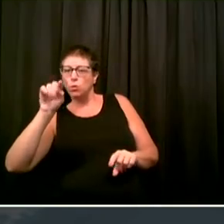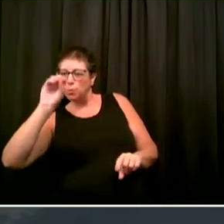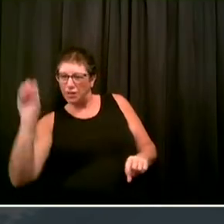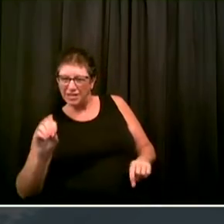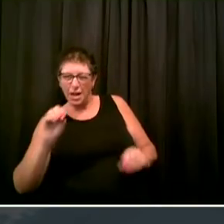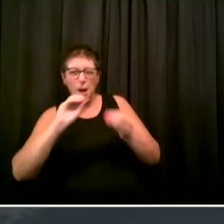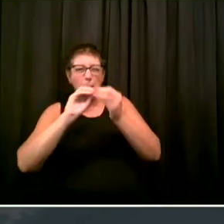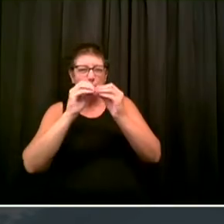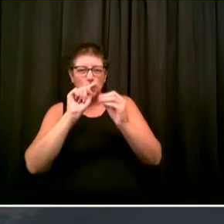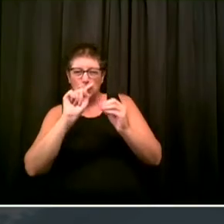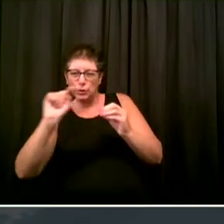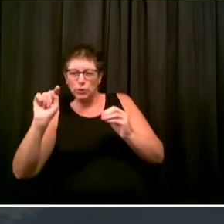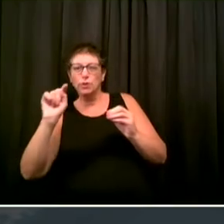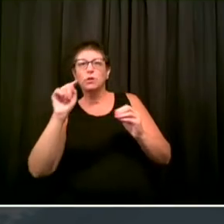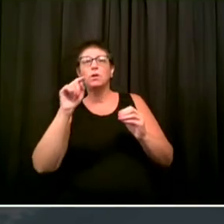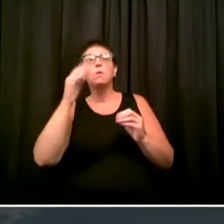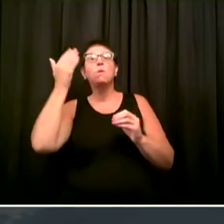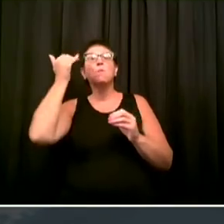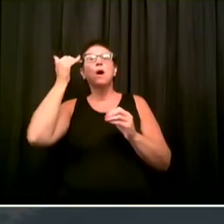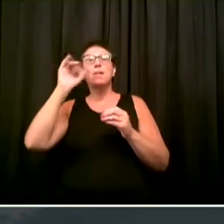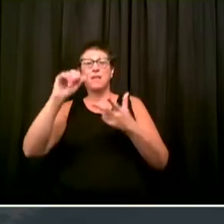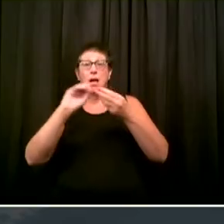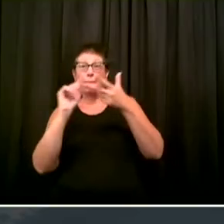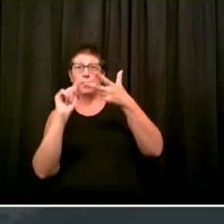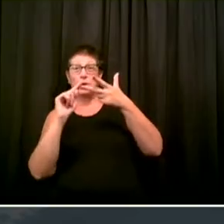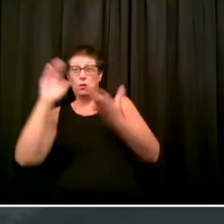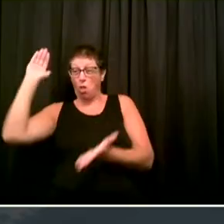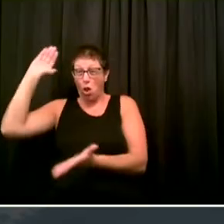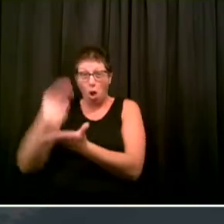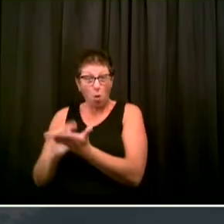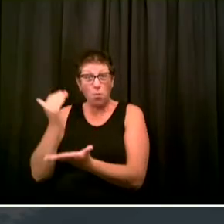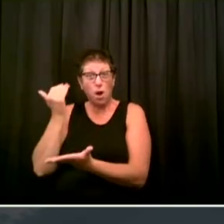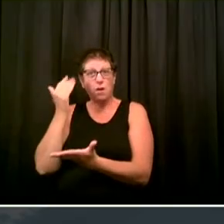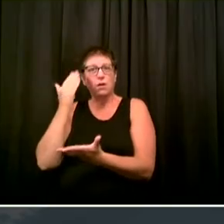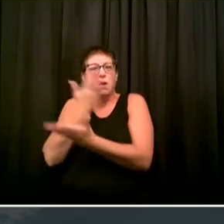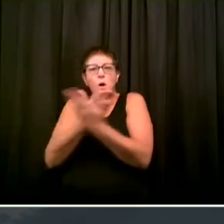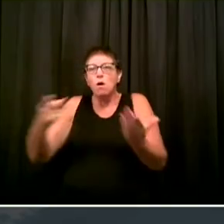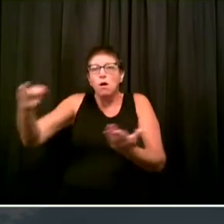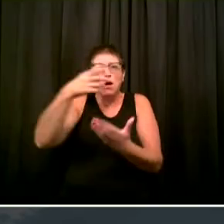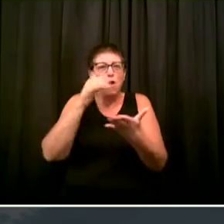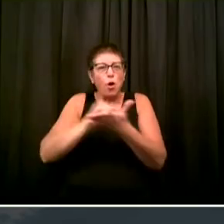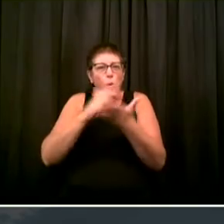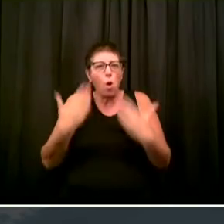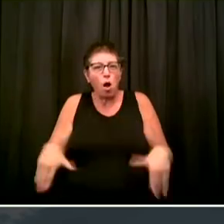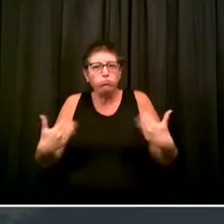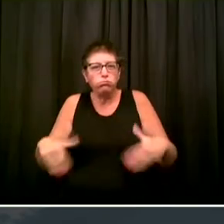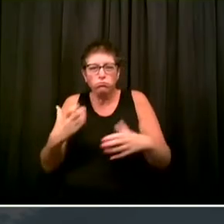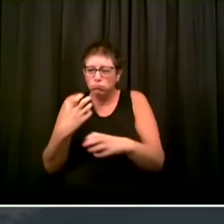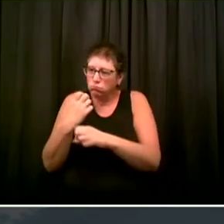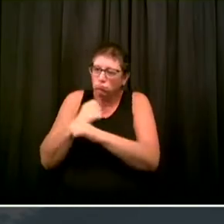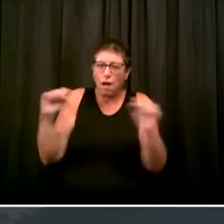TESTING POSITIVE, DATOY'RES PORT 1